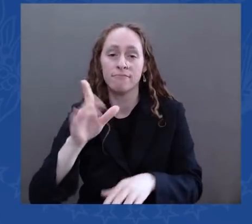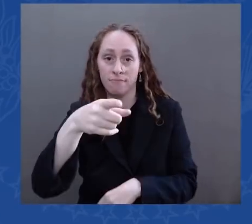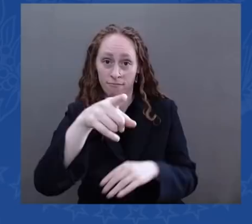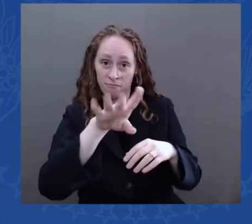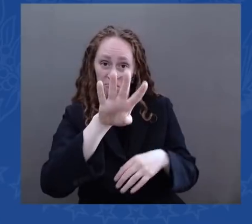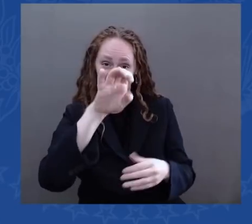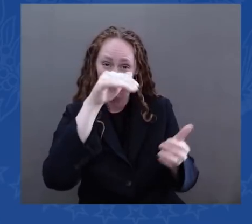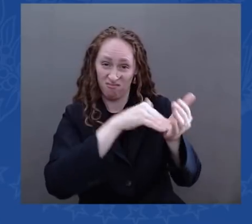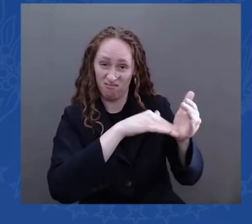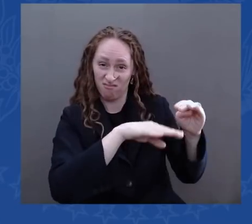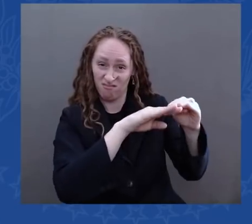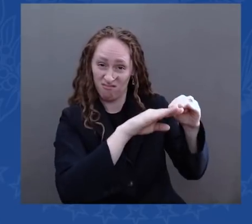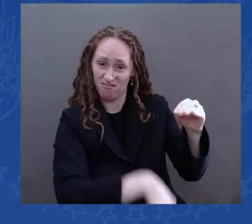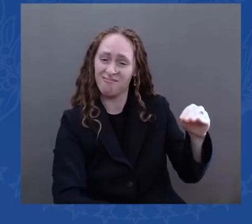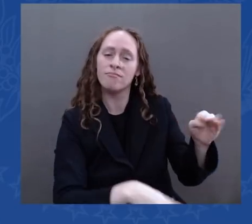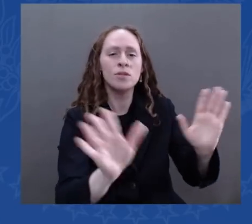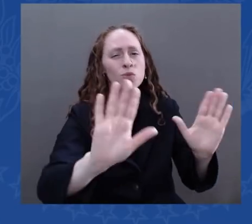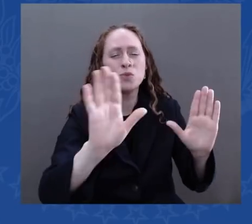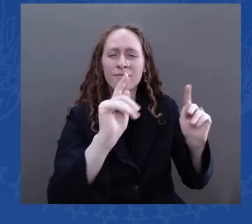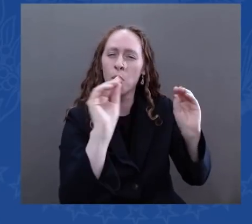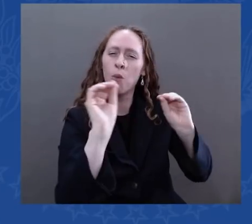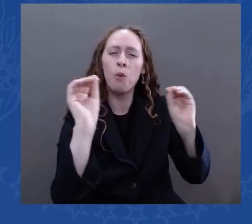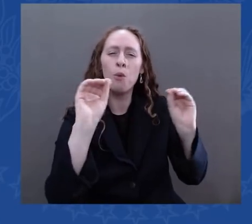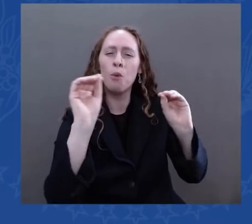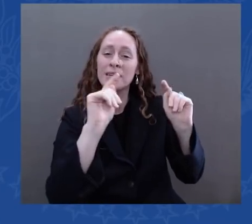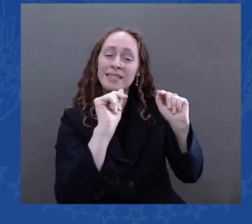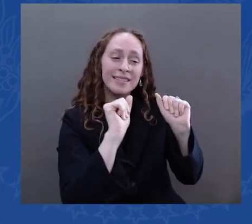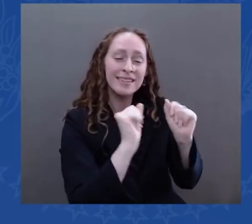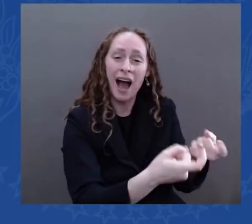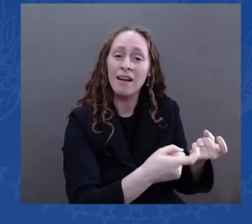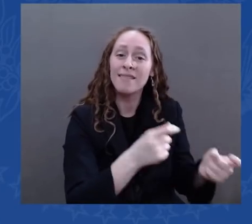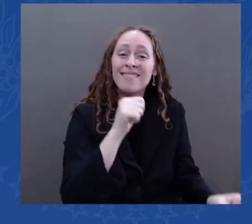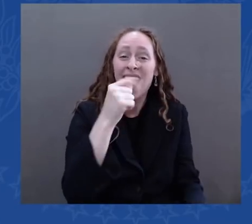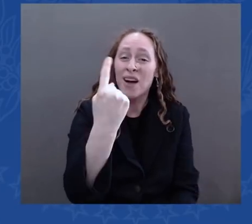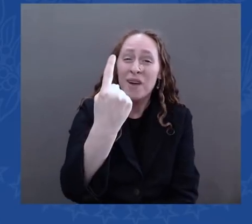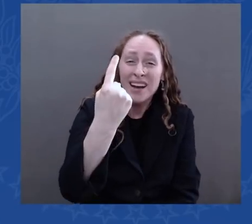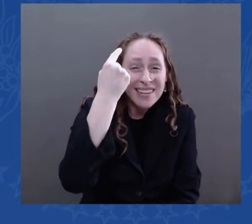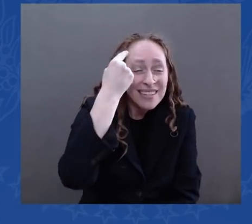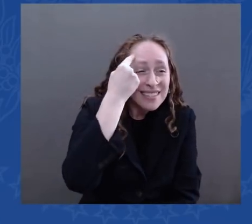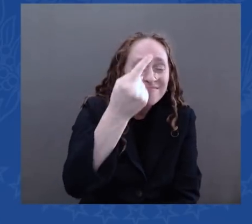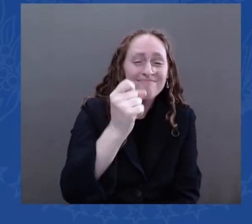in additional federal taxes. And the wealthy and corporations will finally begin to pay their fair share.